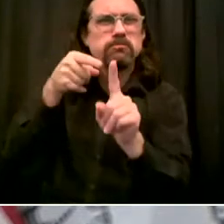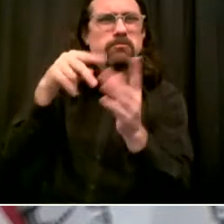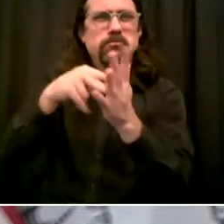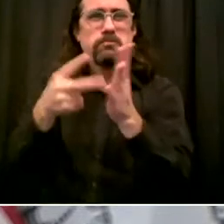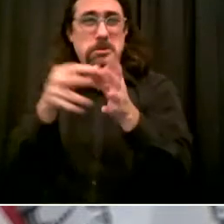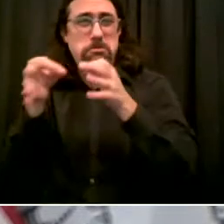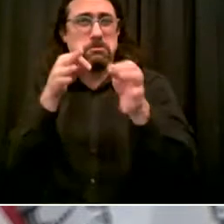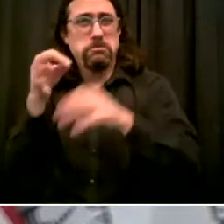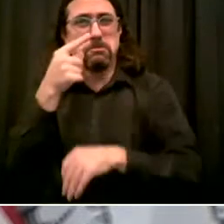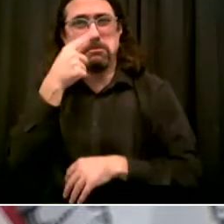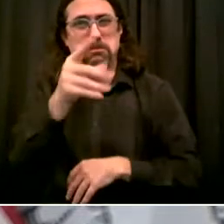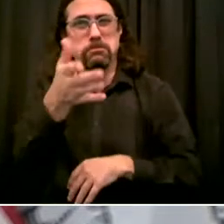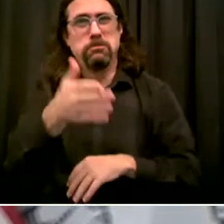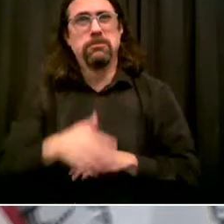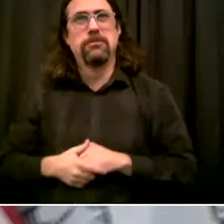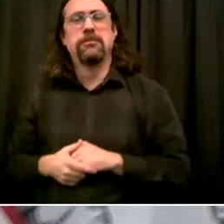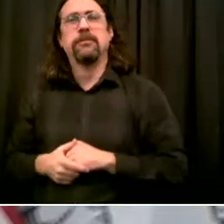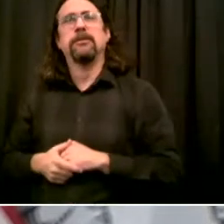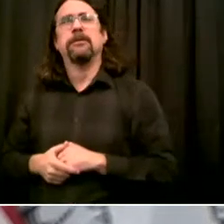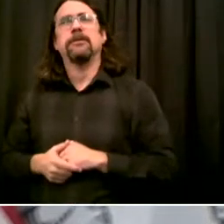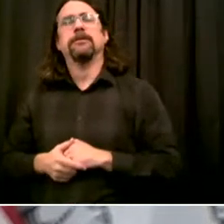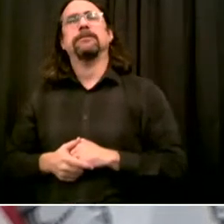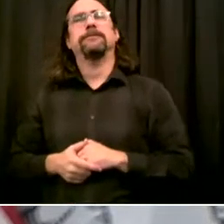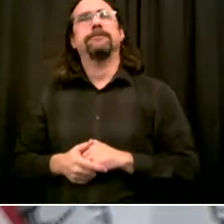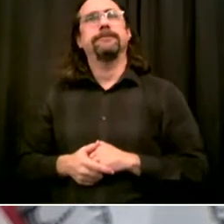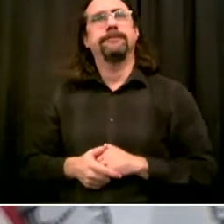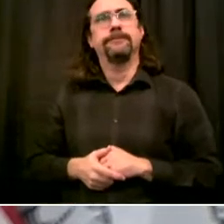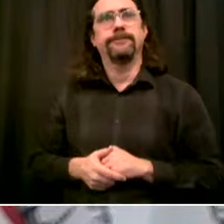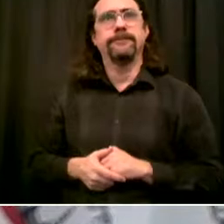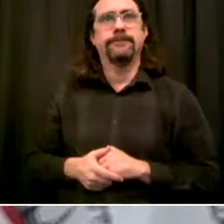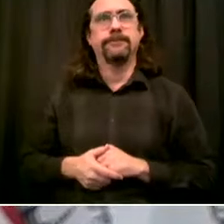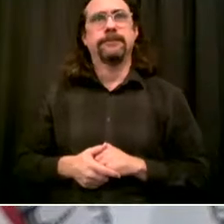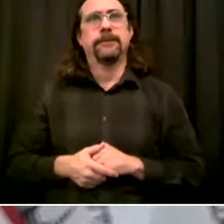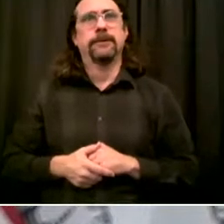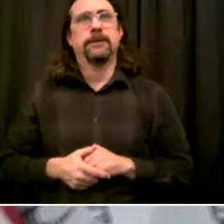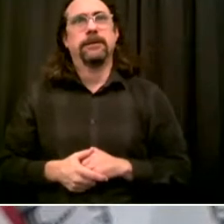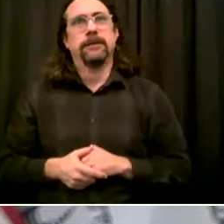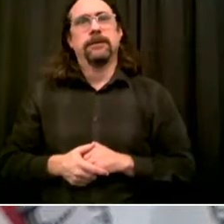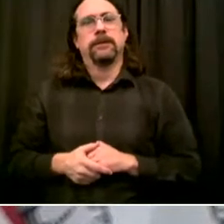. I THINK THE INDICATORS SPEAK FOR THEMSELVES. YOU KNOW, , WE